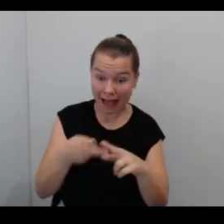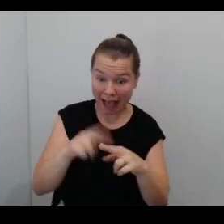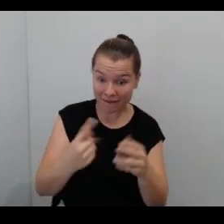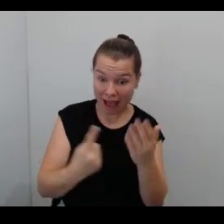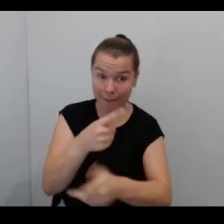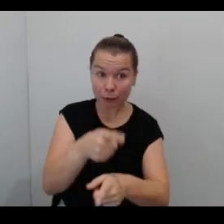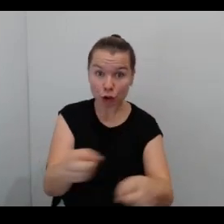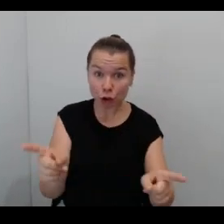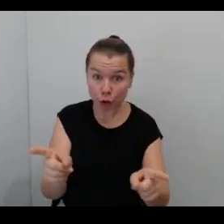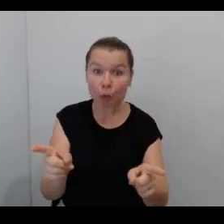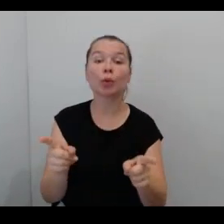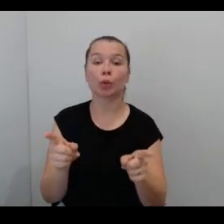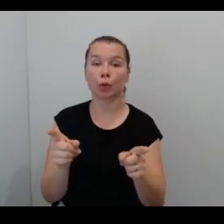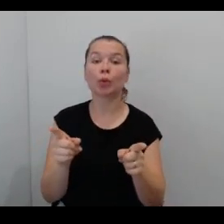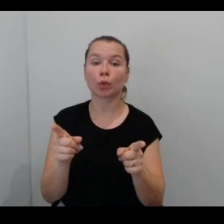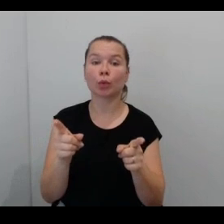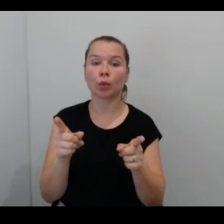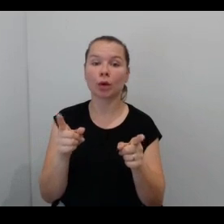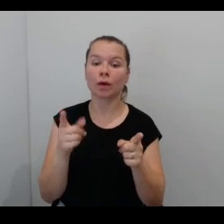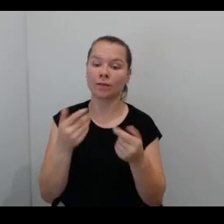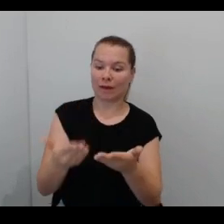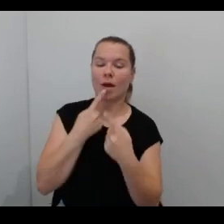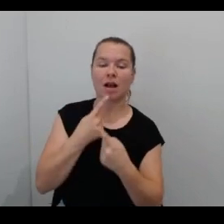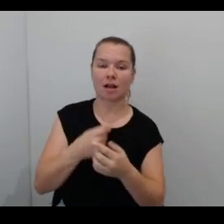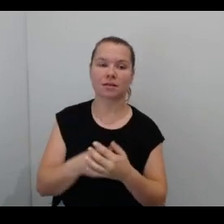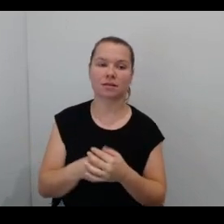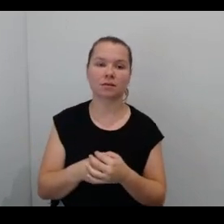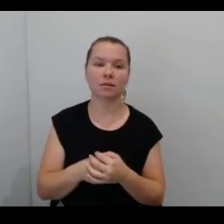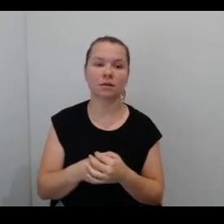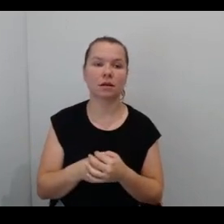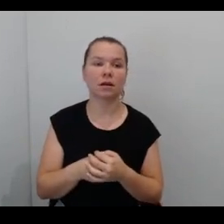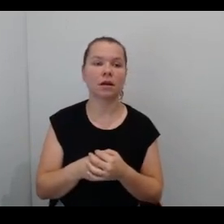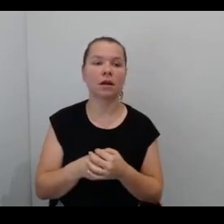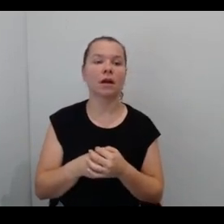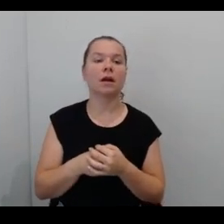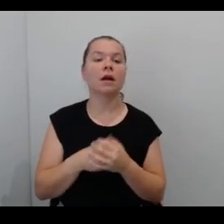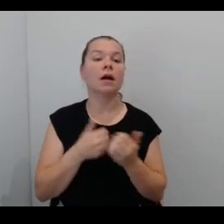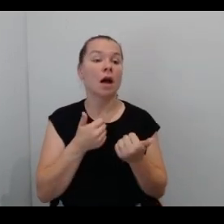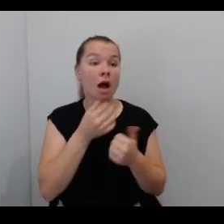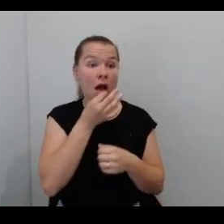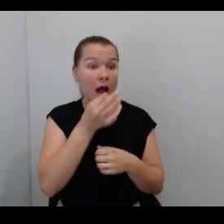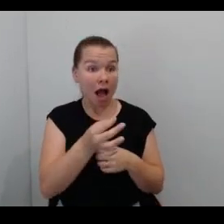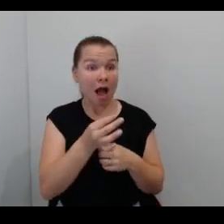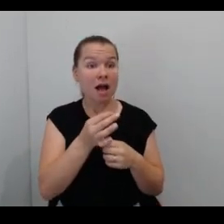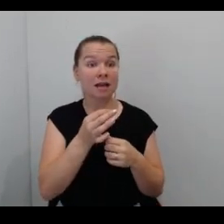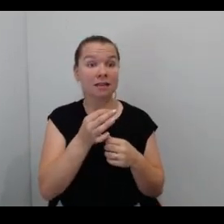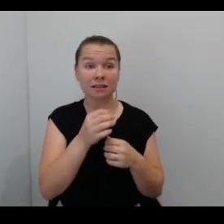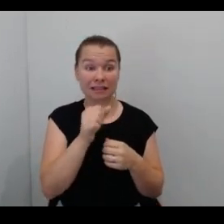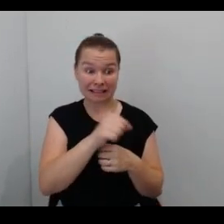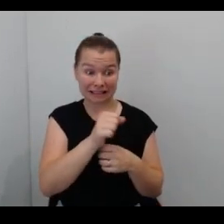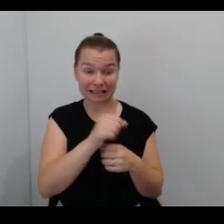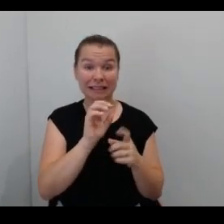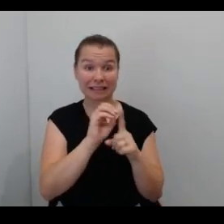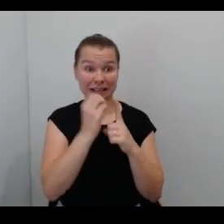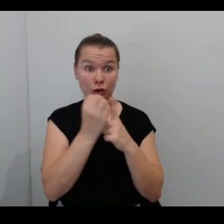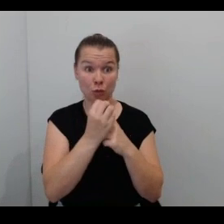We do actually have a situation where somebody has a debt related to domestic